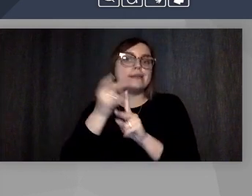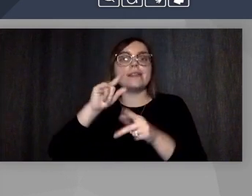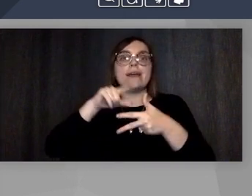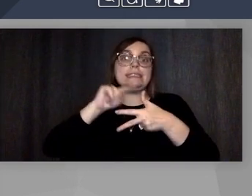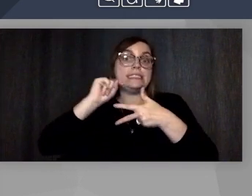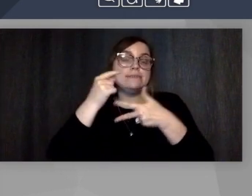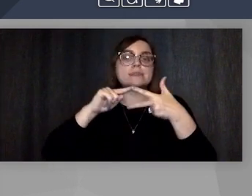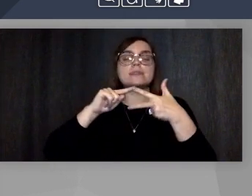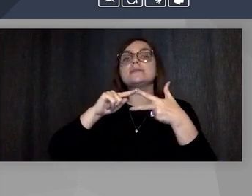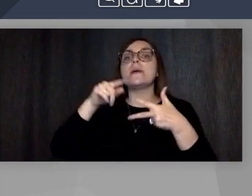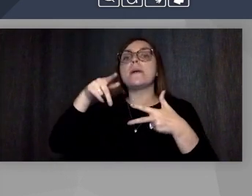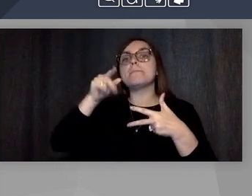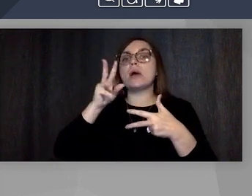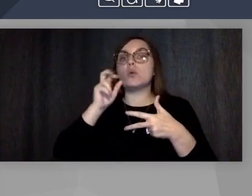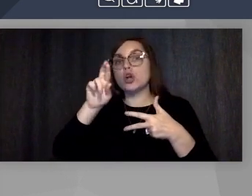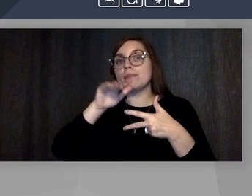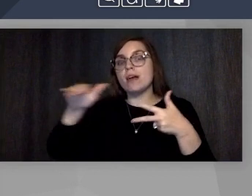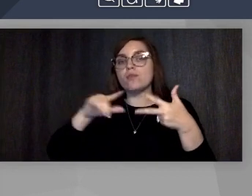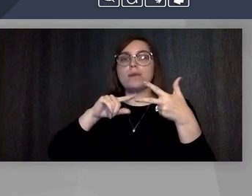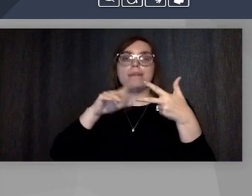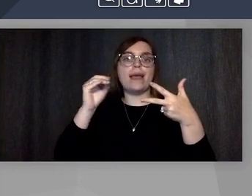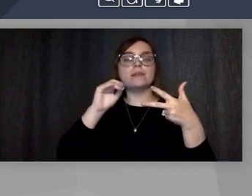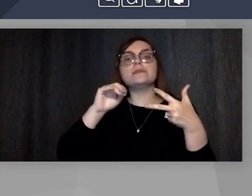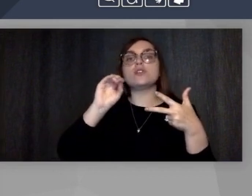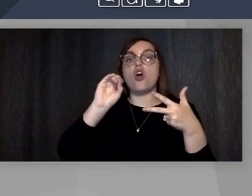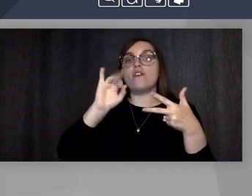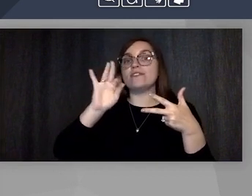and office. Three sixty five Alex Con will be supporting Bailey during her presentation.